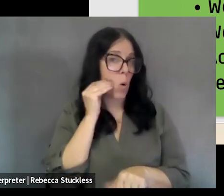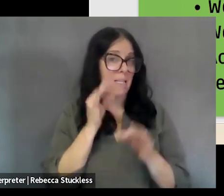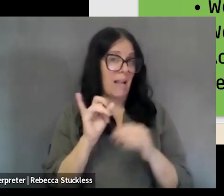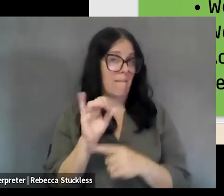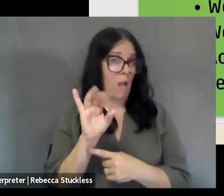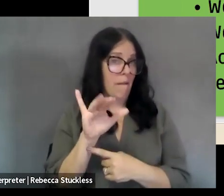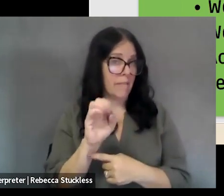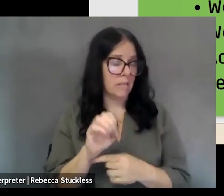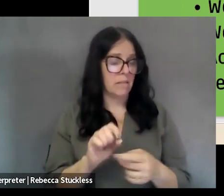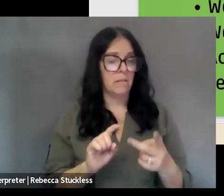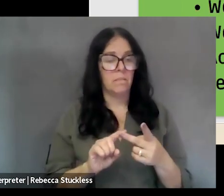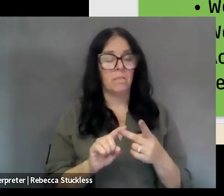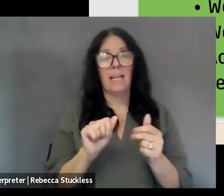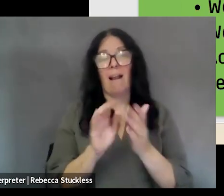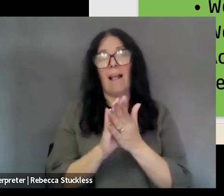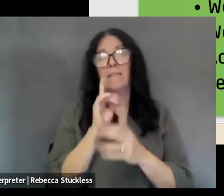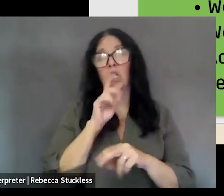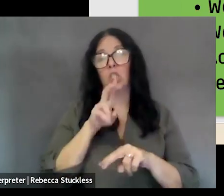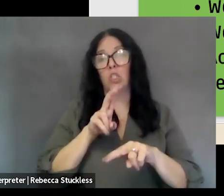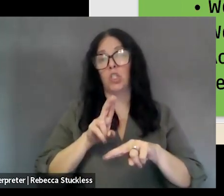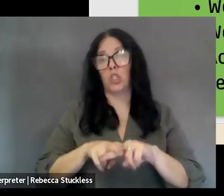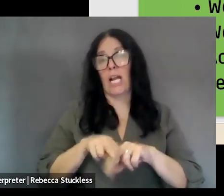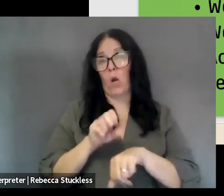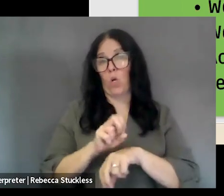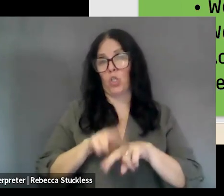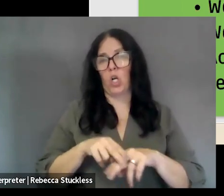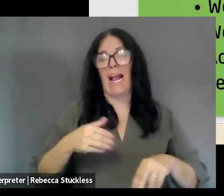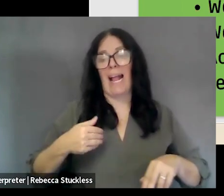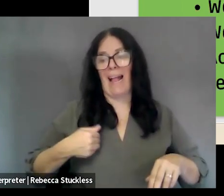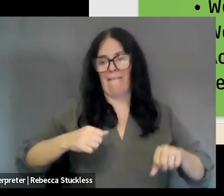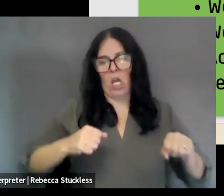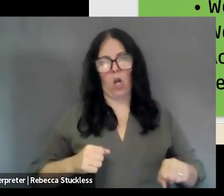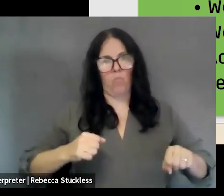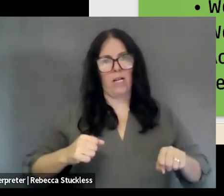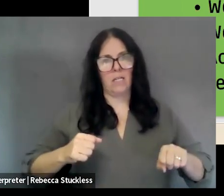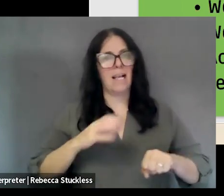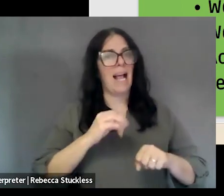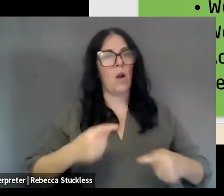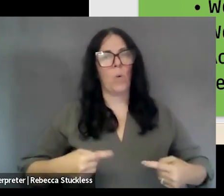work chairs that have armrests and no wheels, so that you have support when you're going from